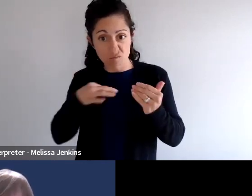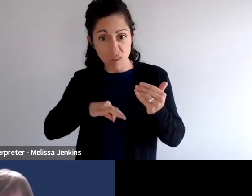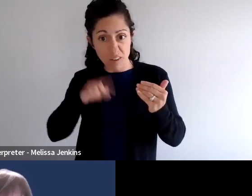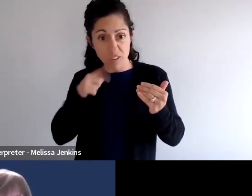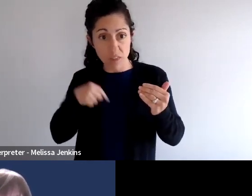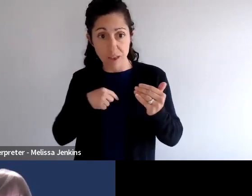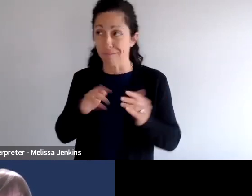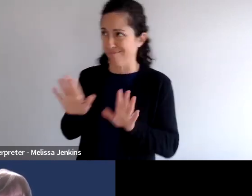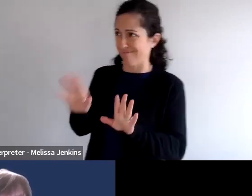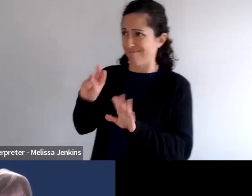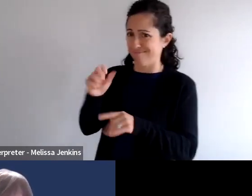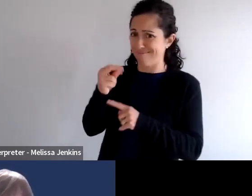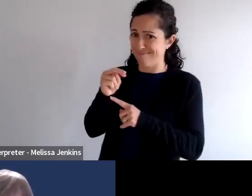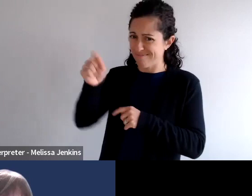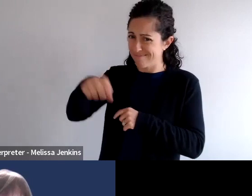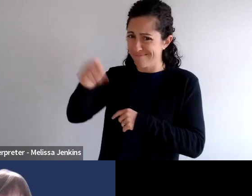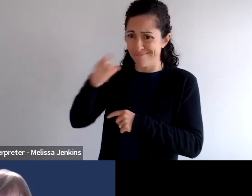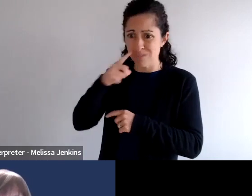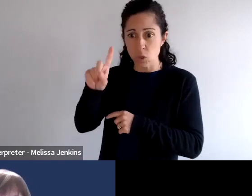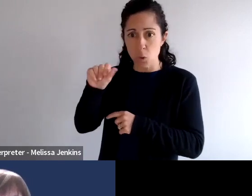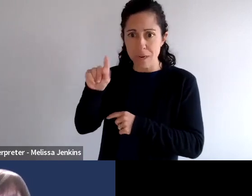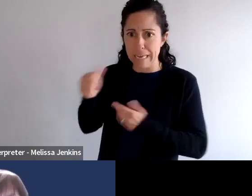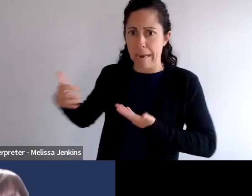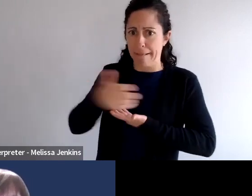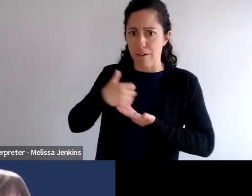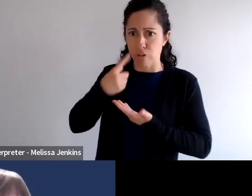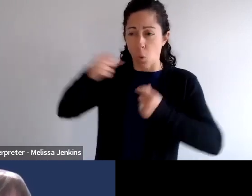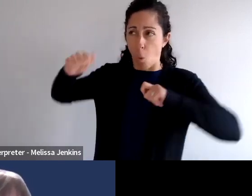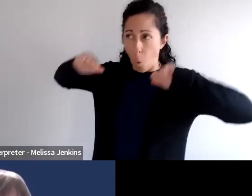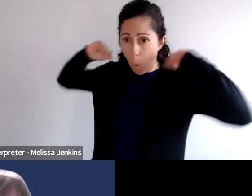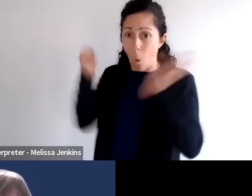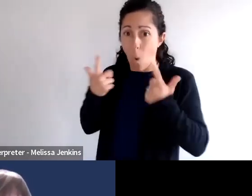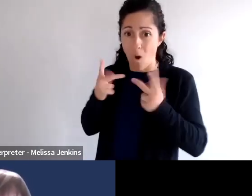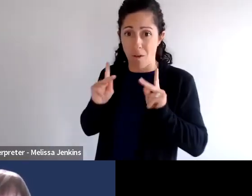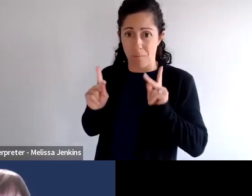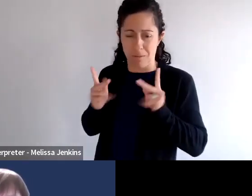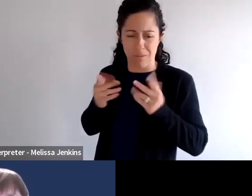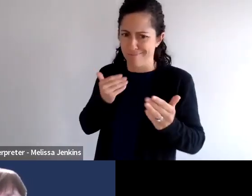to get data on everyone so when people talk about a natural history study they talk about